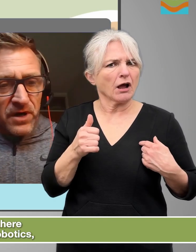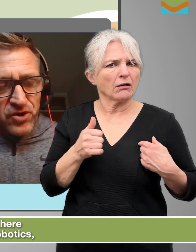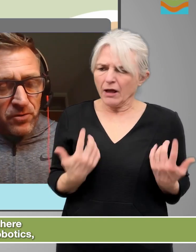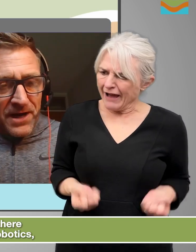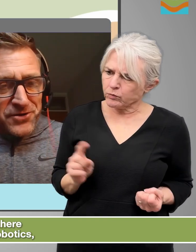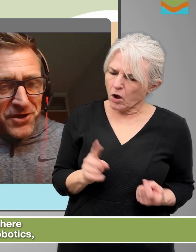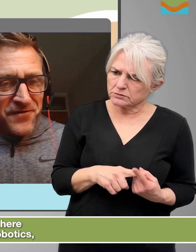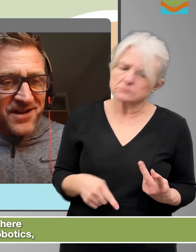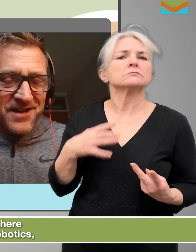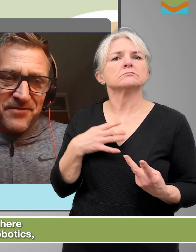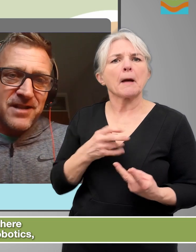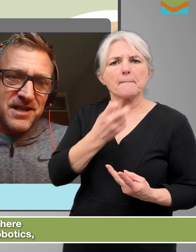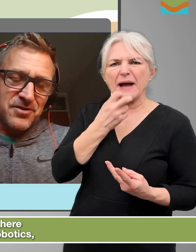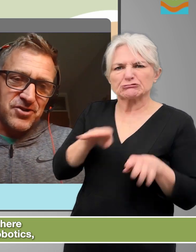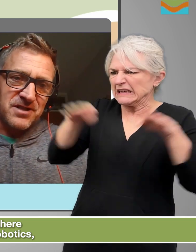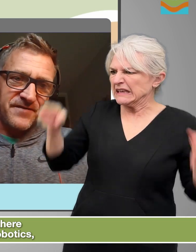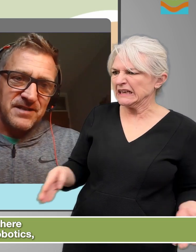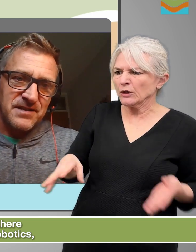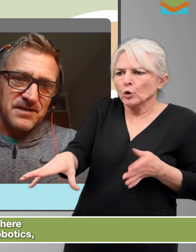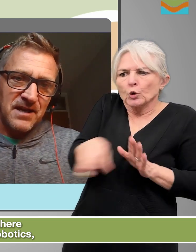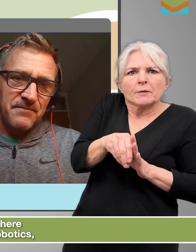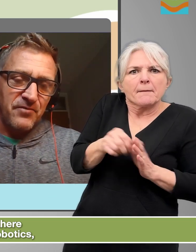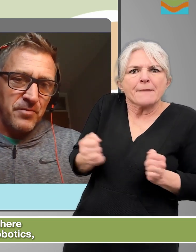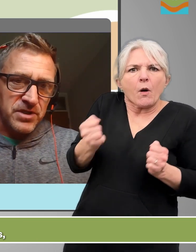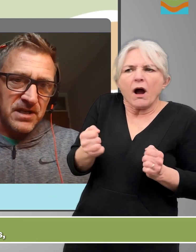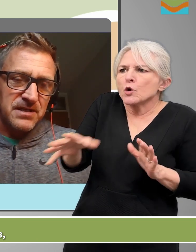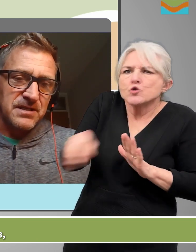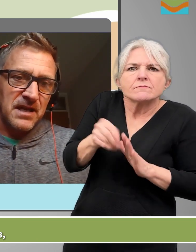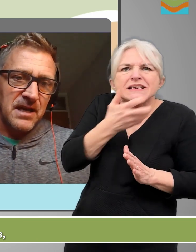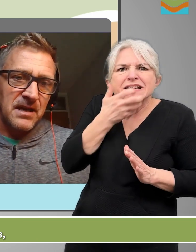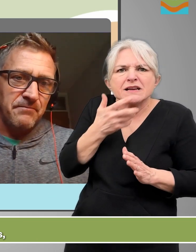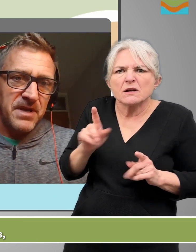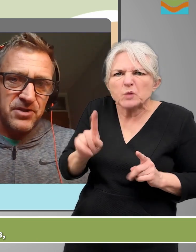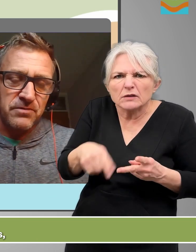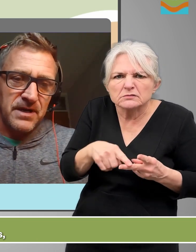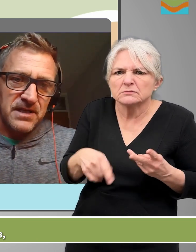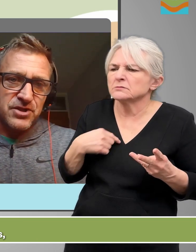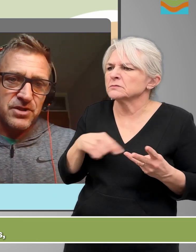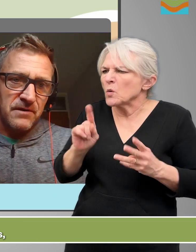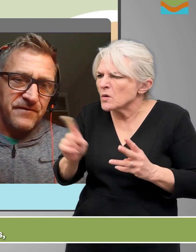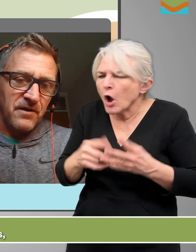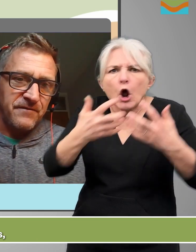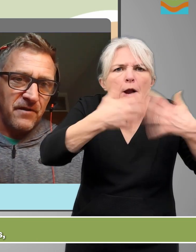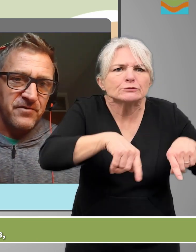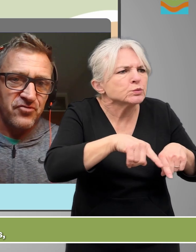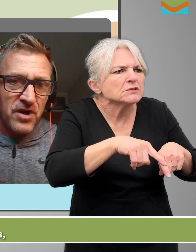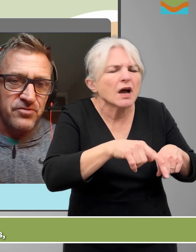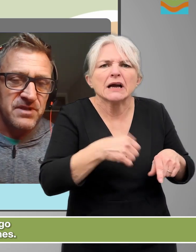which will be out hopefully there are technological advances, robotics, miniaturisation of drones,